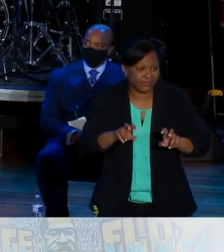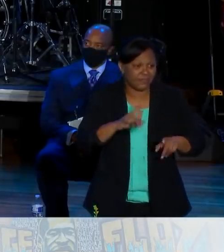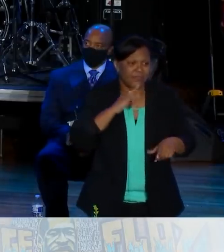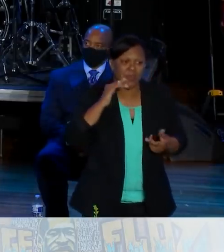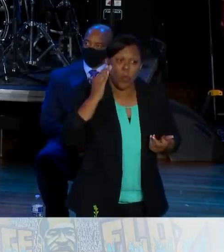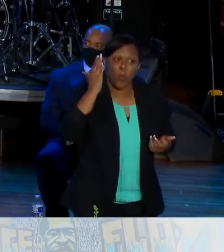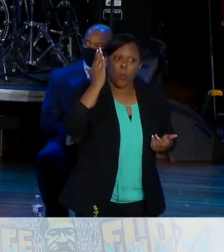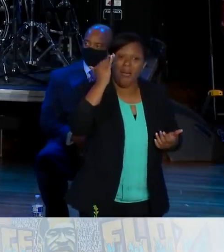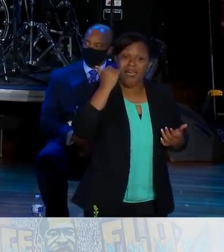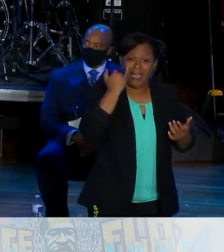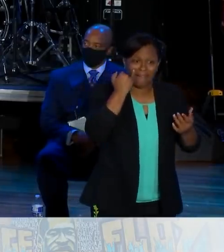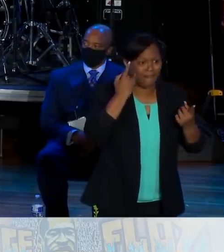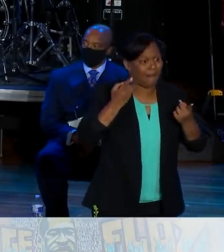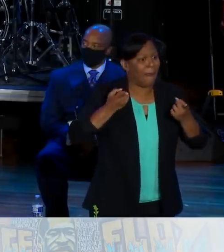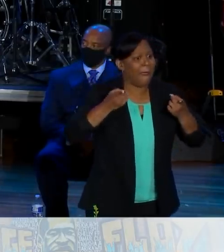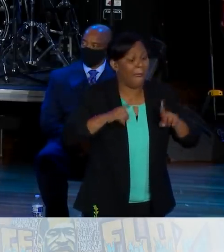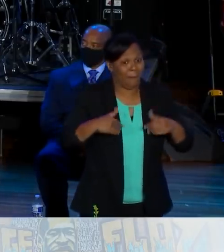SAYS WE HAVE TO CHANGE 58 WHERE THE BACKGROUNDS BRANDS ARE OF POLICEMEN.